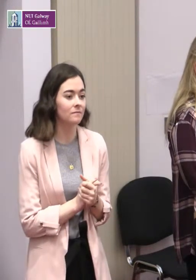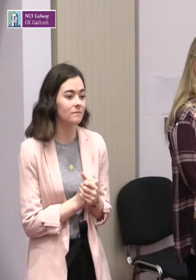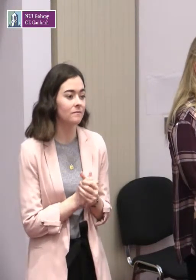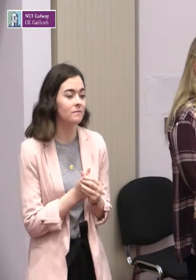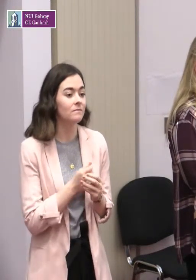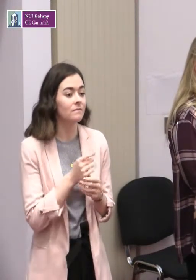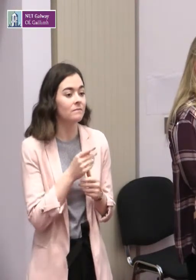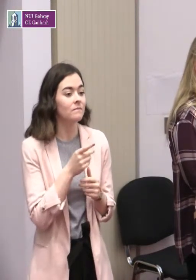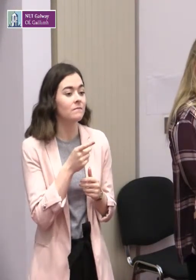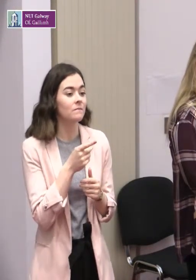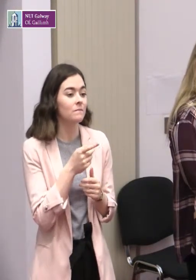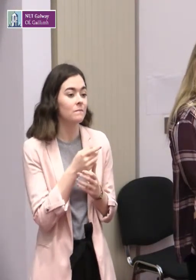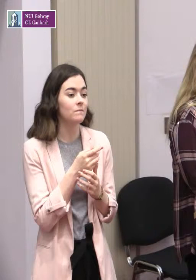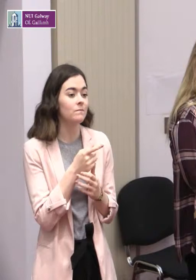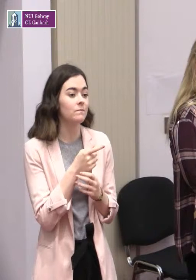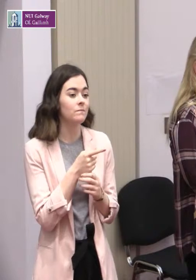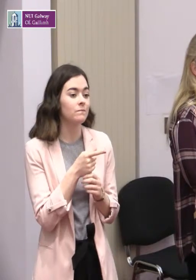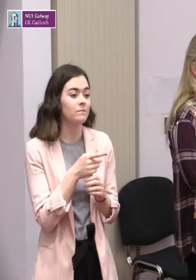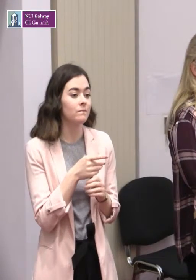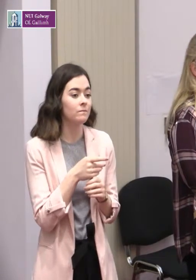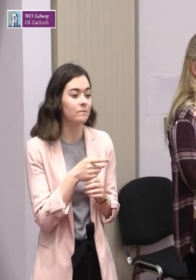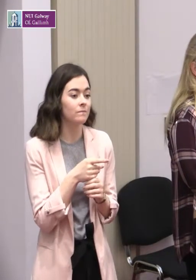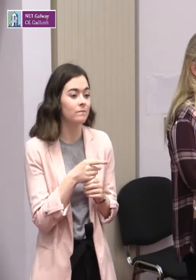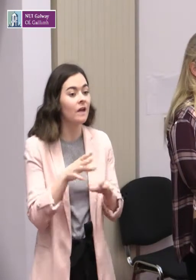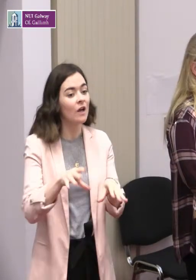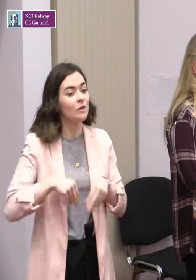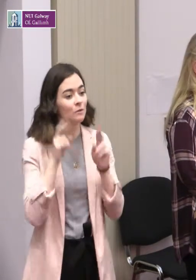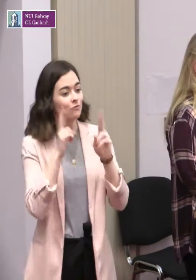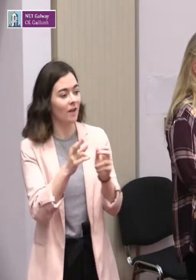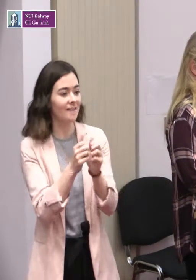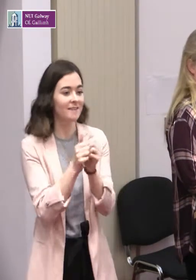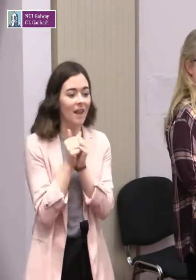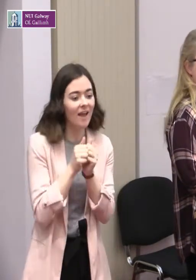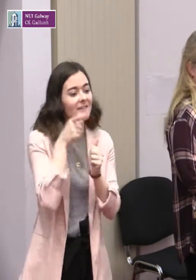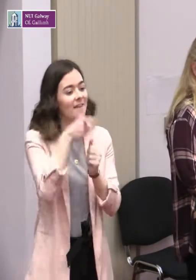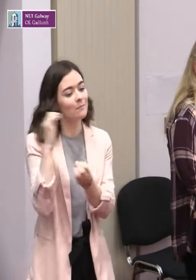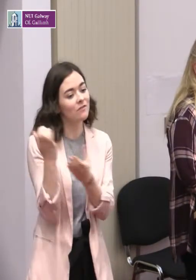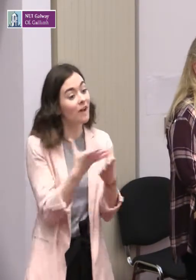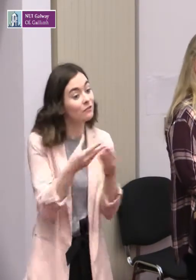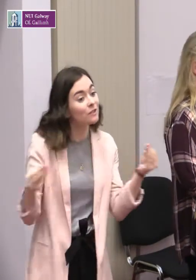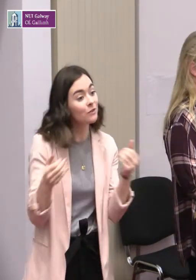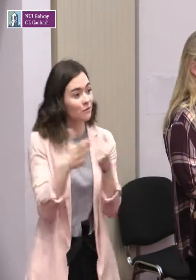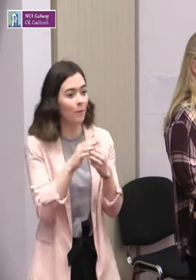alliance provides resources for adoptive people to obtain information so if you want to get